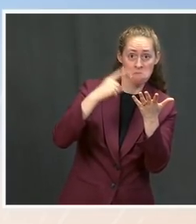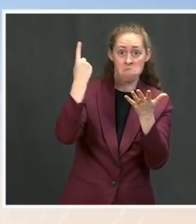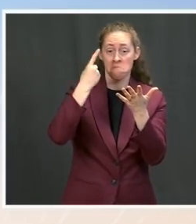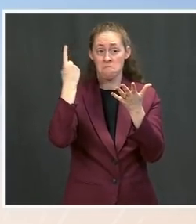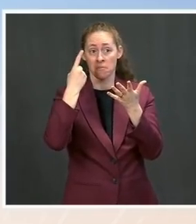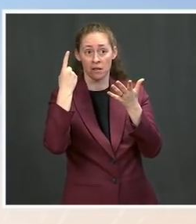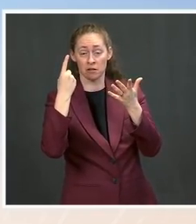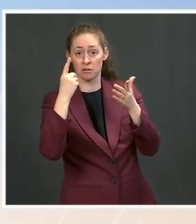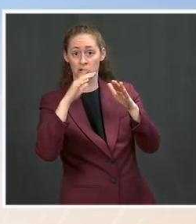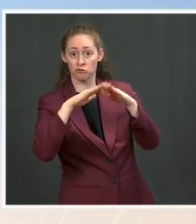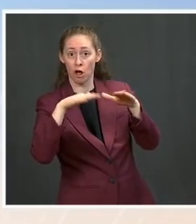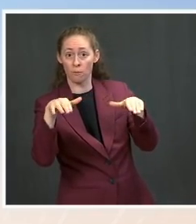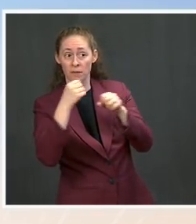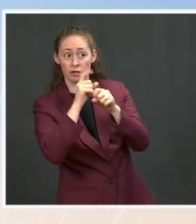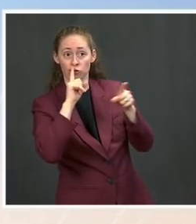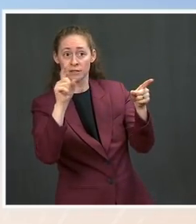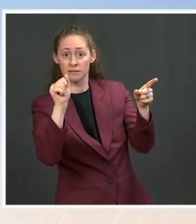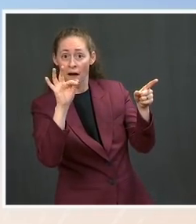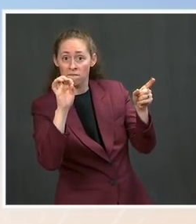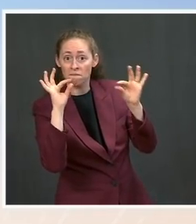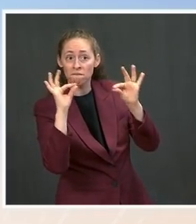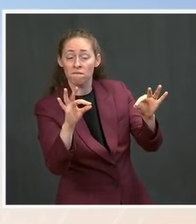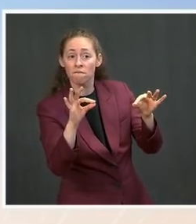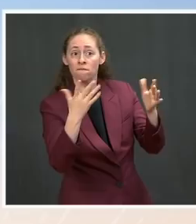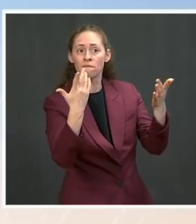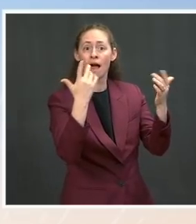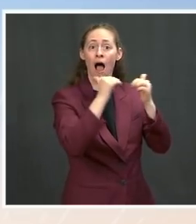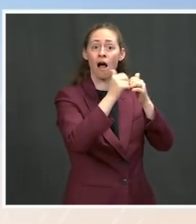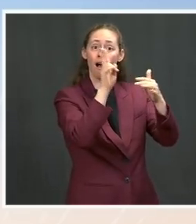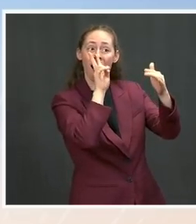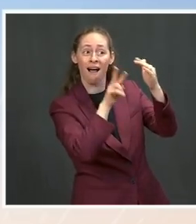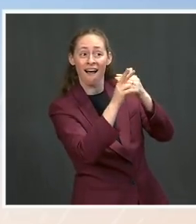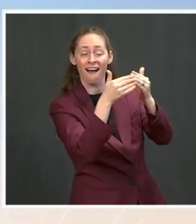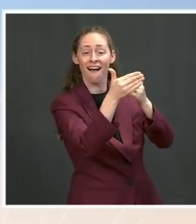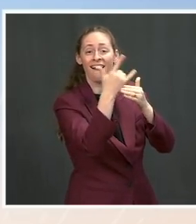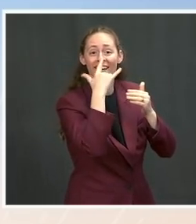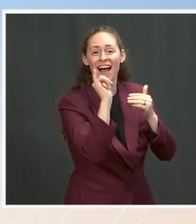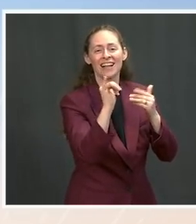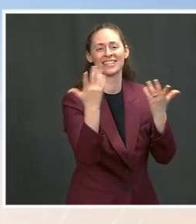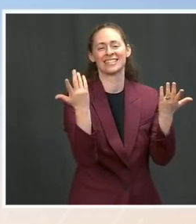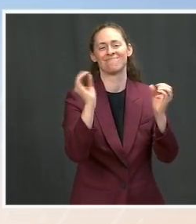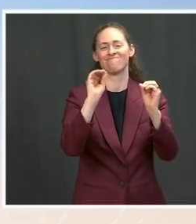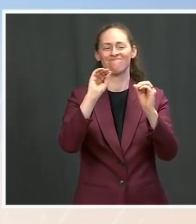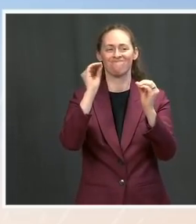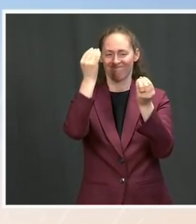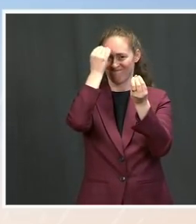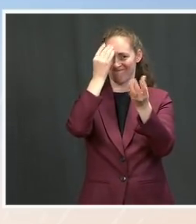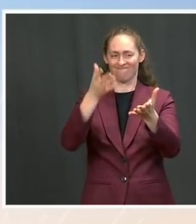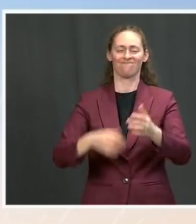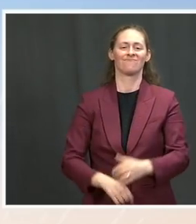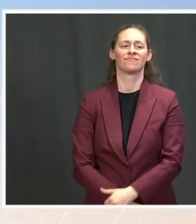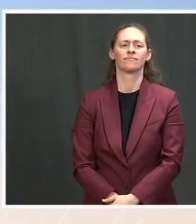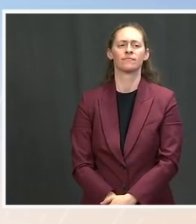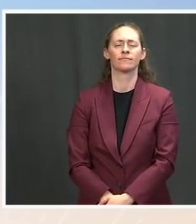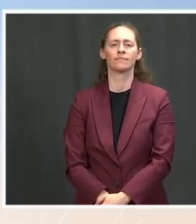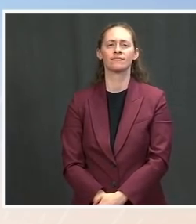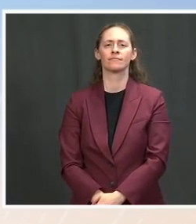but I don't have anything else to predict for you at this point in time. The Press: Just one more. >> Ms. Psaki: Sure. The Press: I just want to give the White House the opportunity to respond to the backlash Liz Cheney